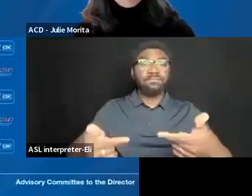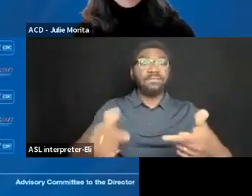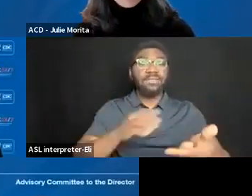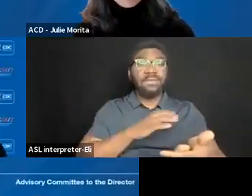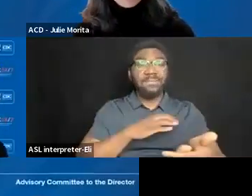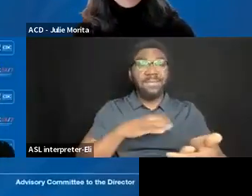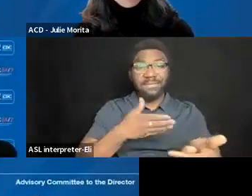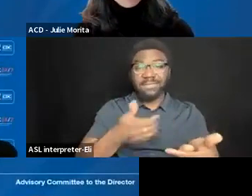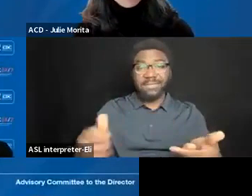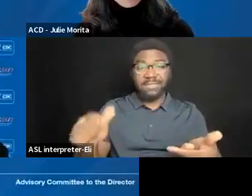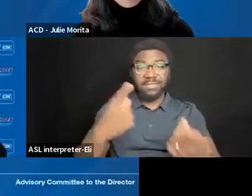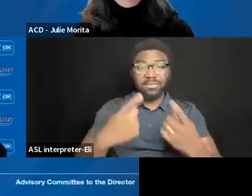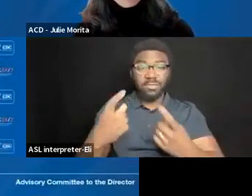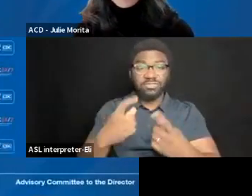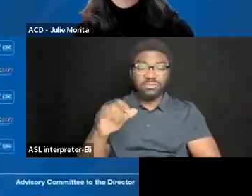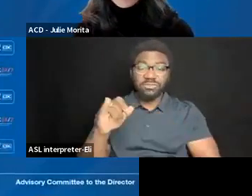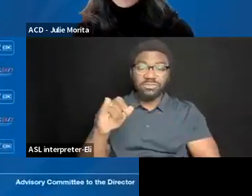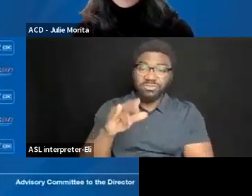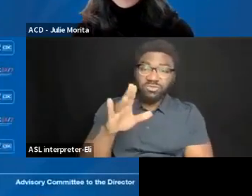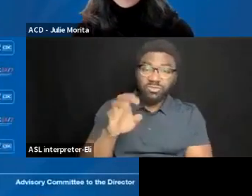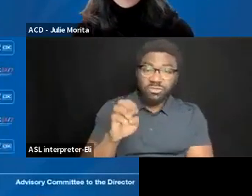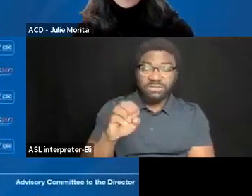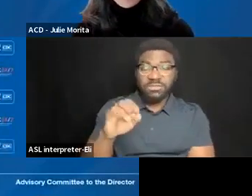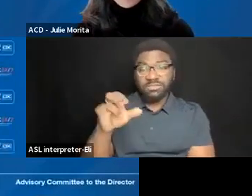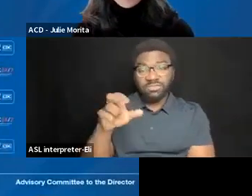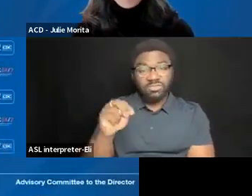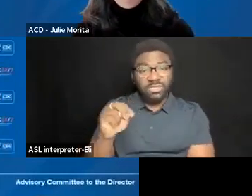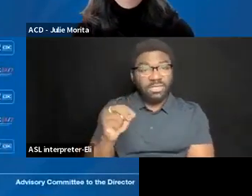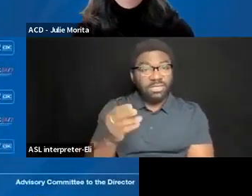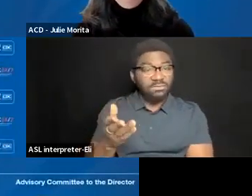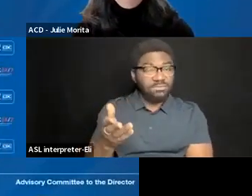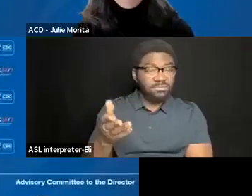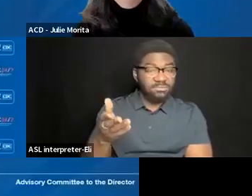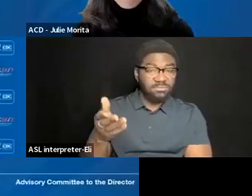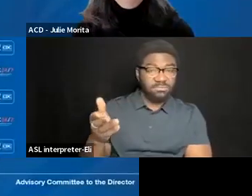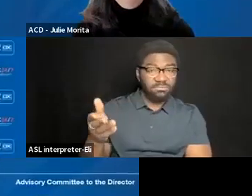for either Julie or Jen on the presentation, the path forward